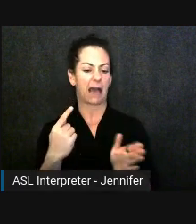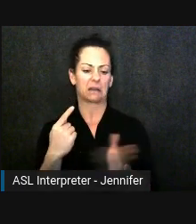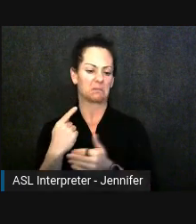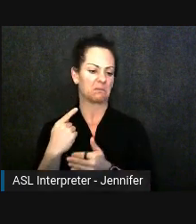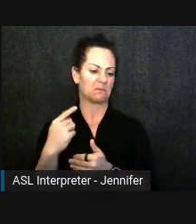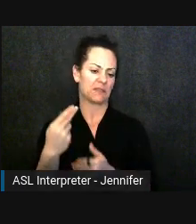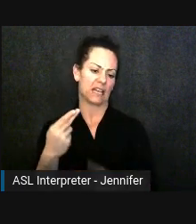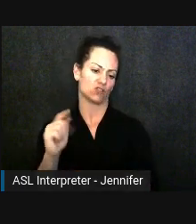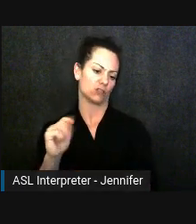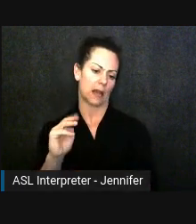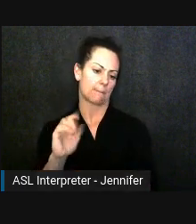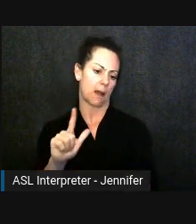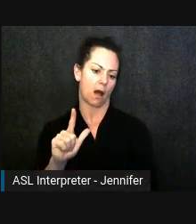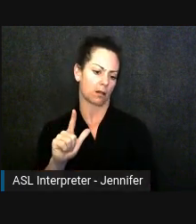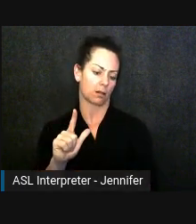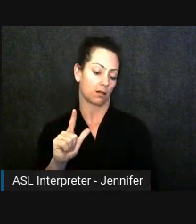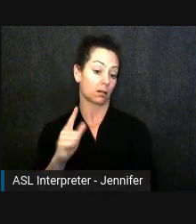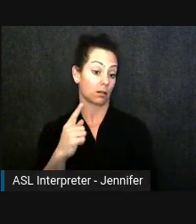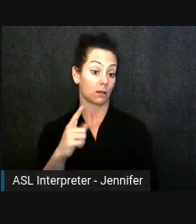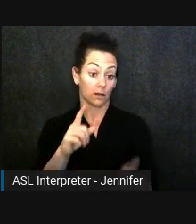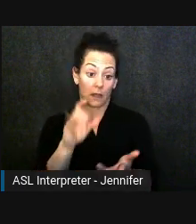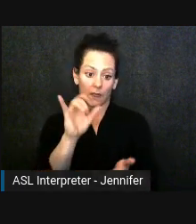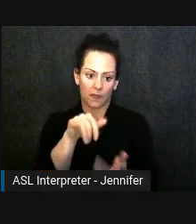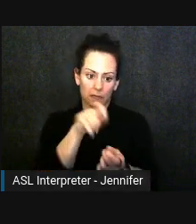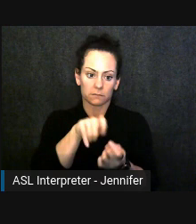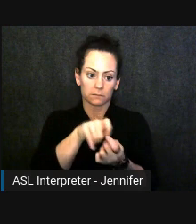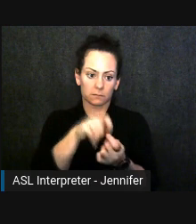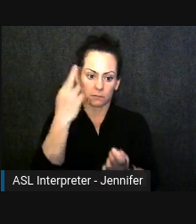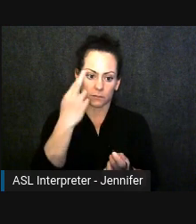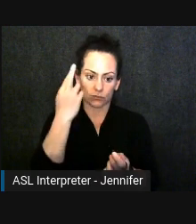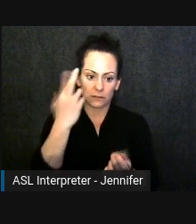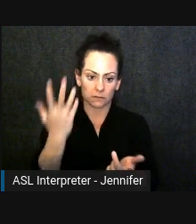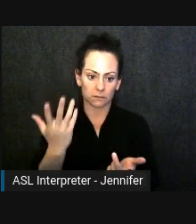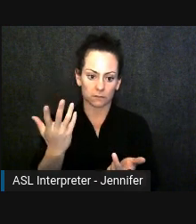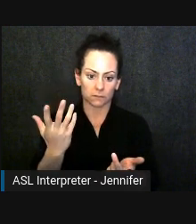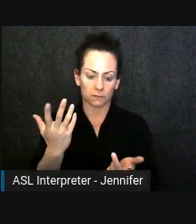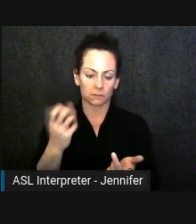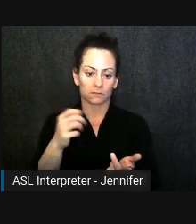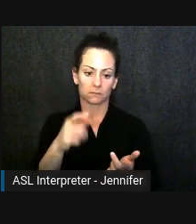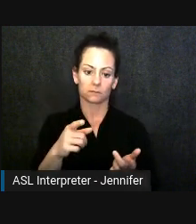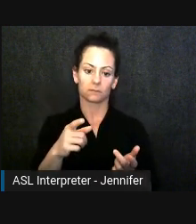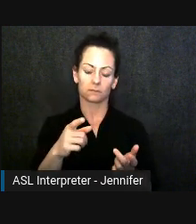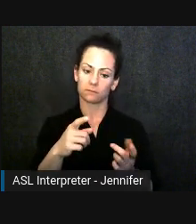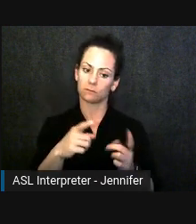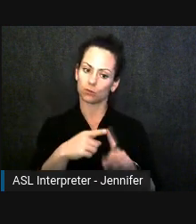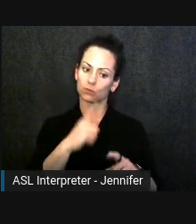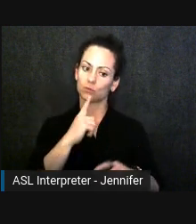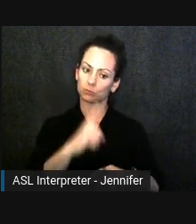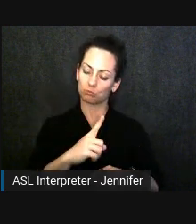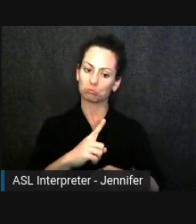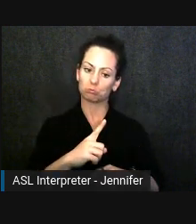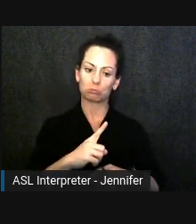It's going to take me to the next bit of the conversation is enforcing infrastructure accessibility, render with standards.